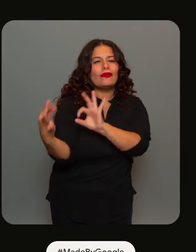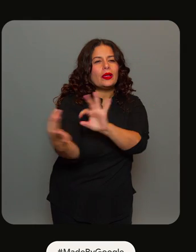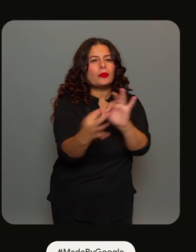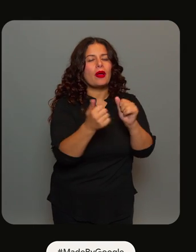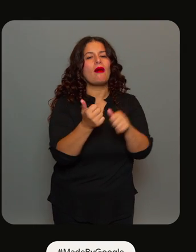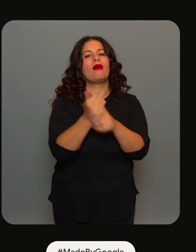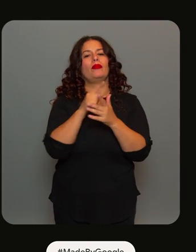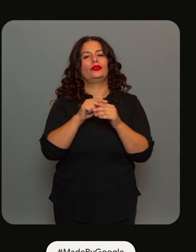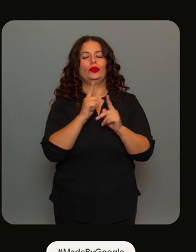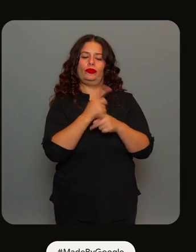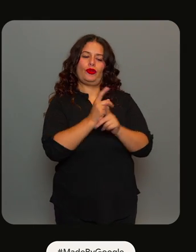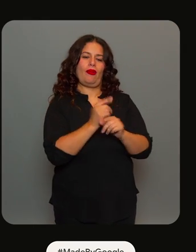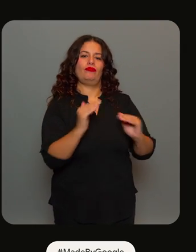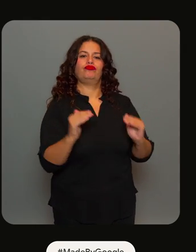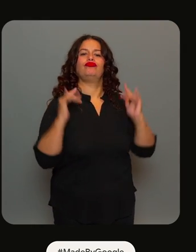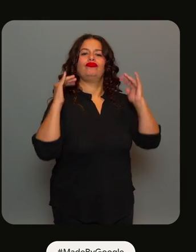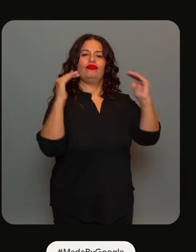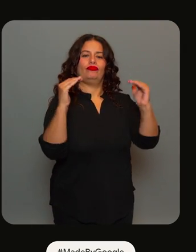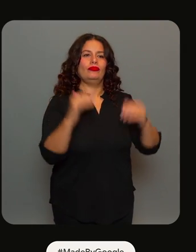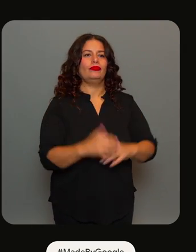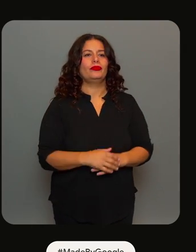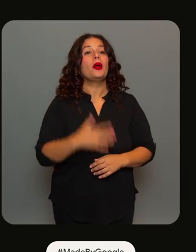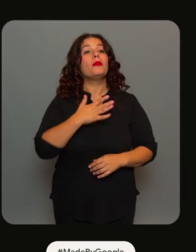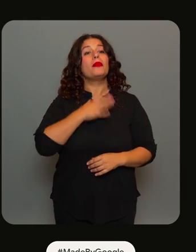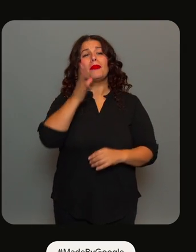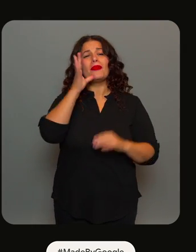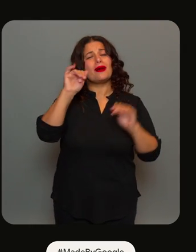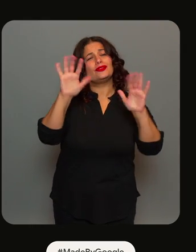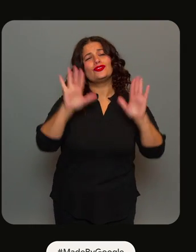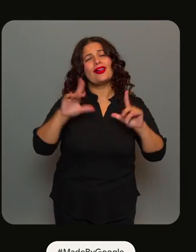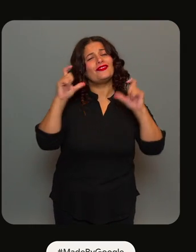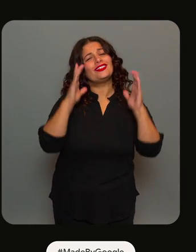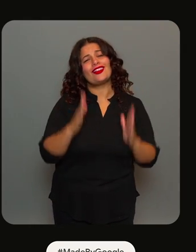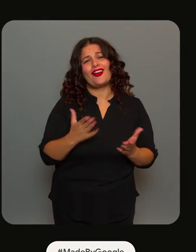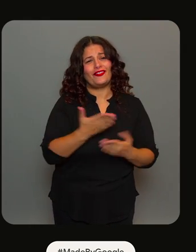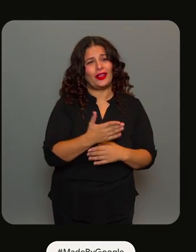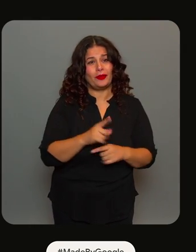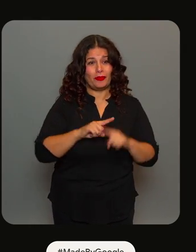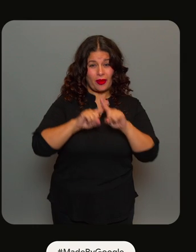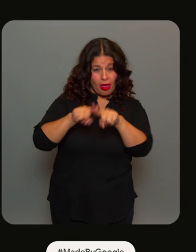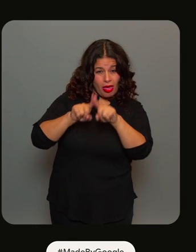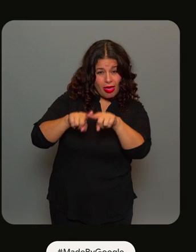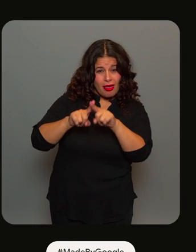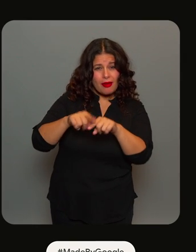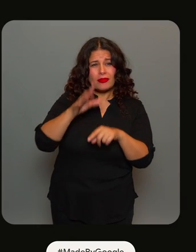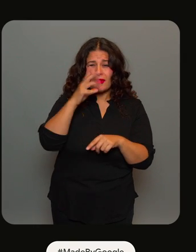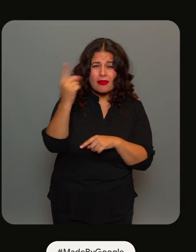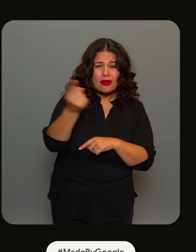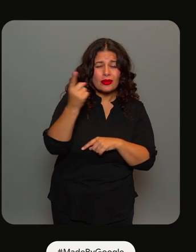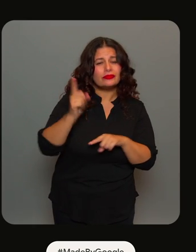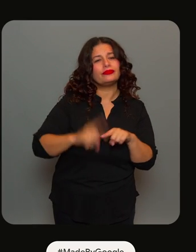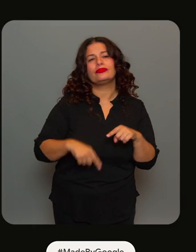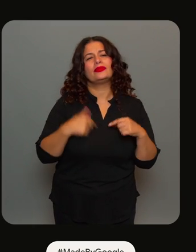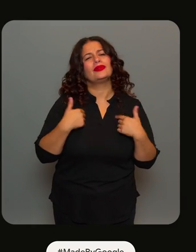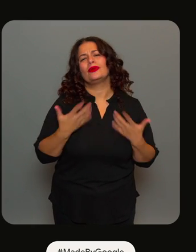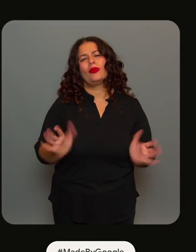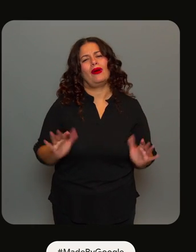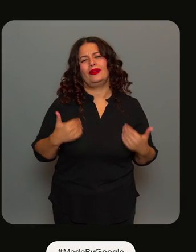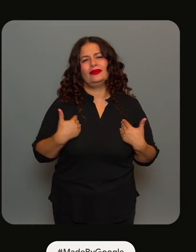My mom is an incredible photographer, but I don't want to always have to rely on my mom to take my photos.